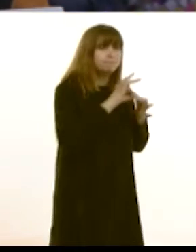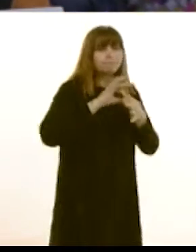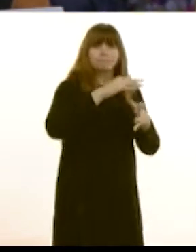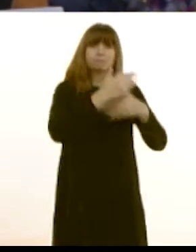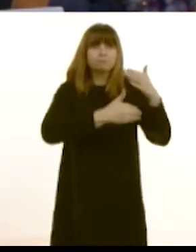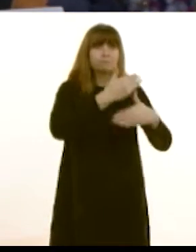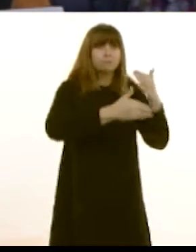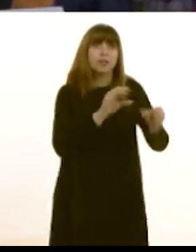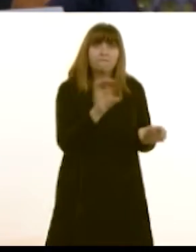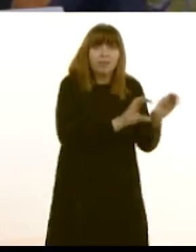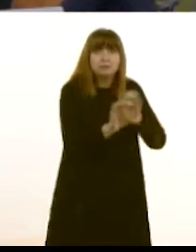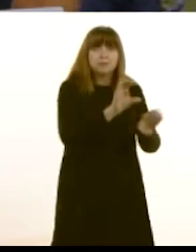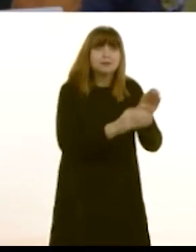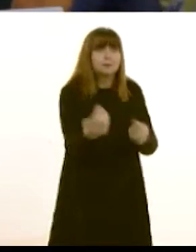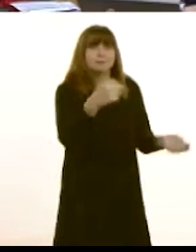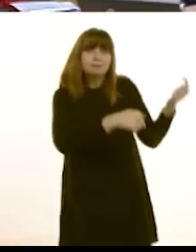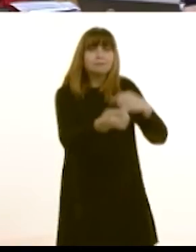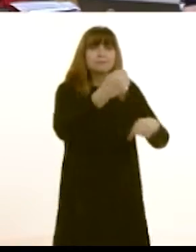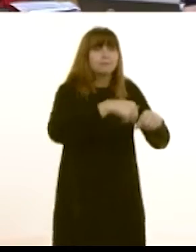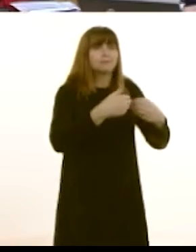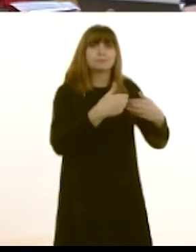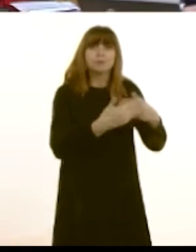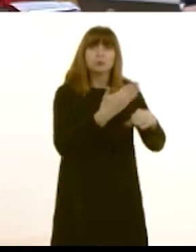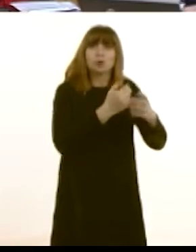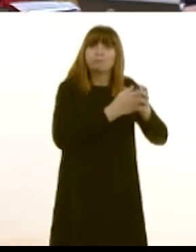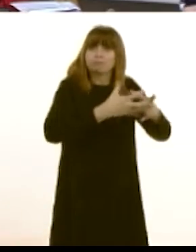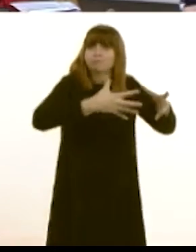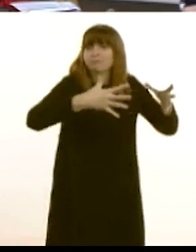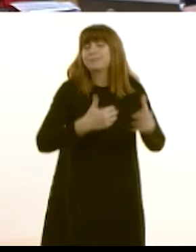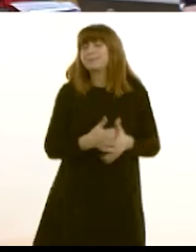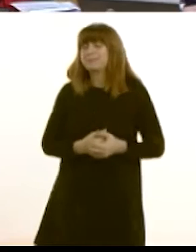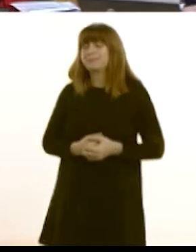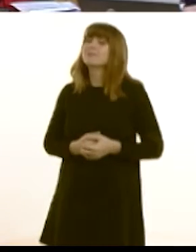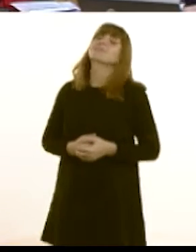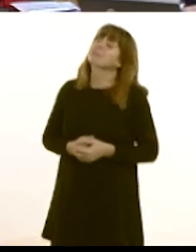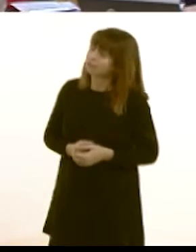of investment to support regeneration and economic development. Gwenda Thomas: Thank you for that, First Minister.